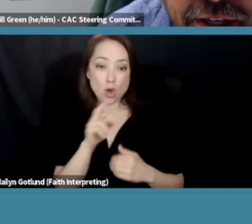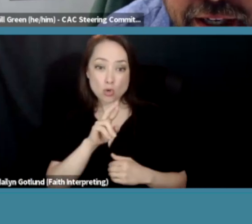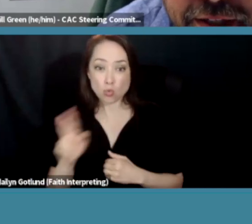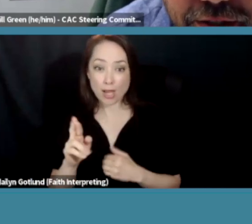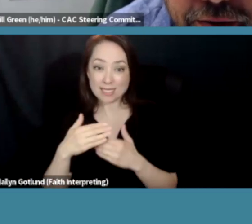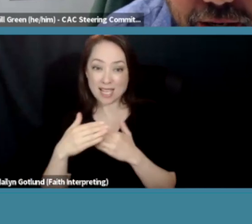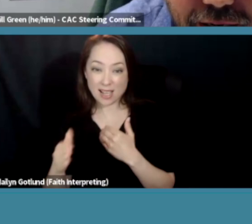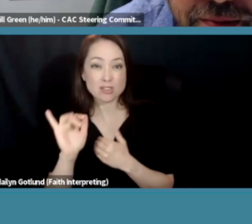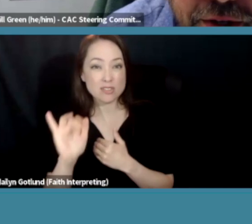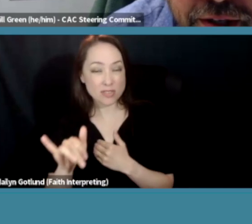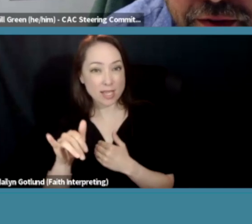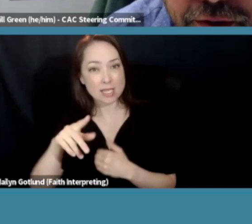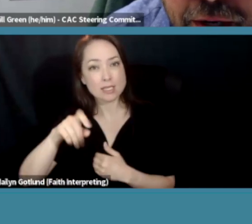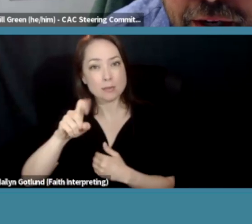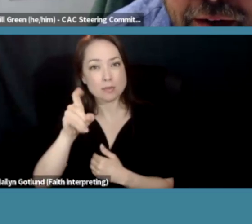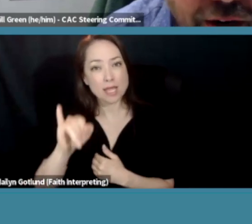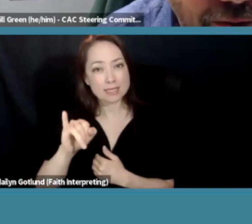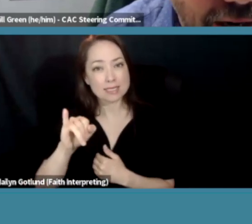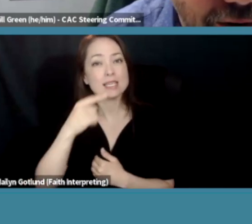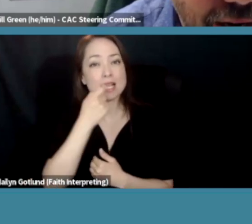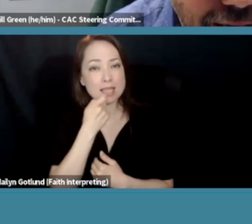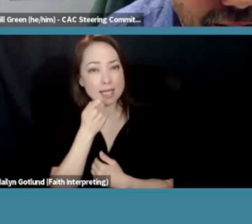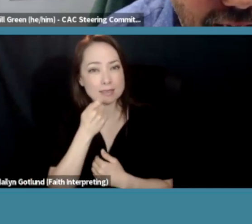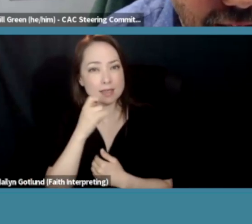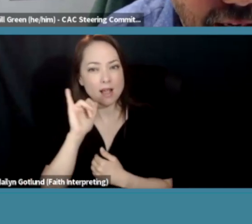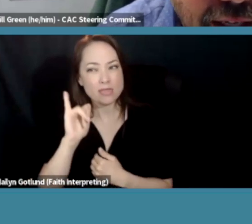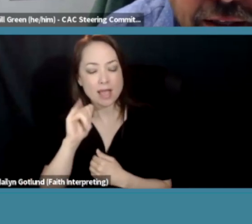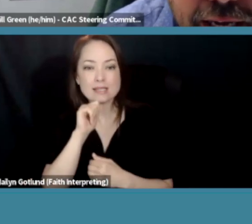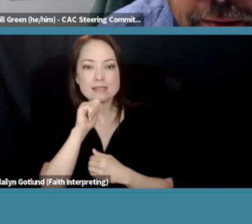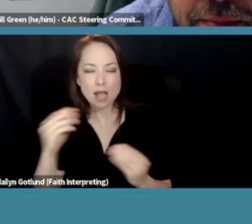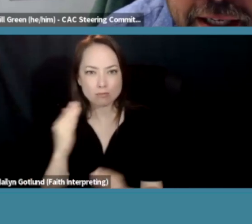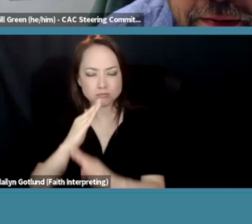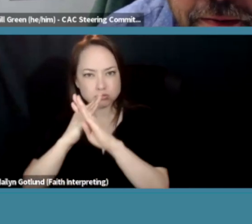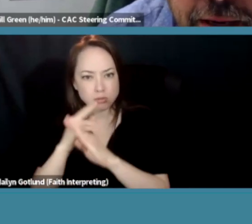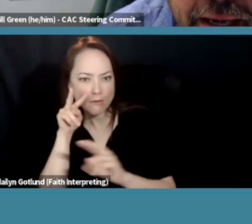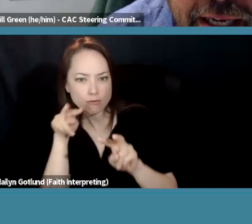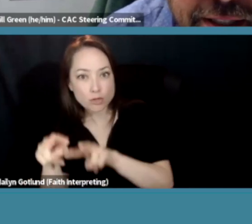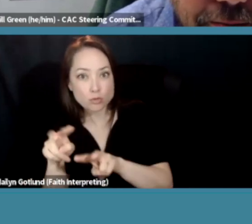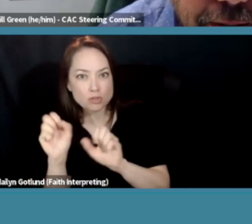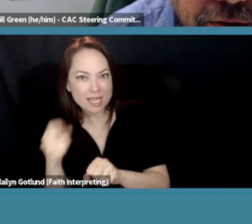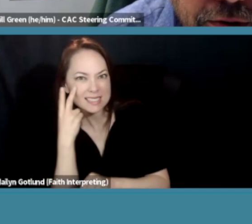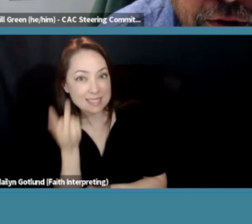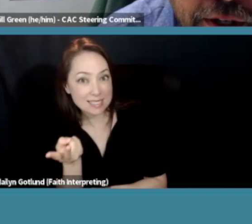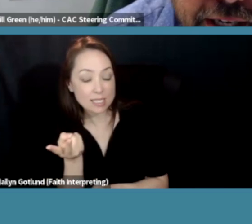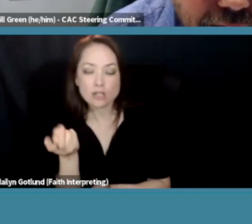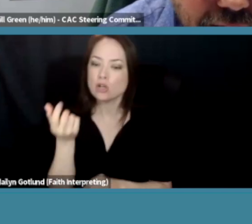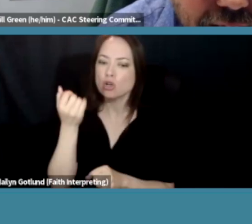looking into an unobstructed perspective view of our rhino habitat. Any place where you might be asking people to look into things,